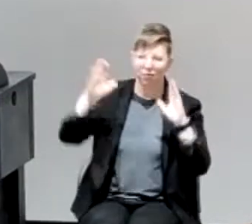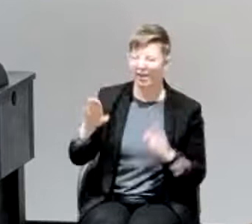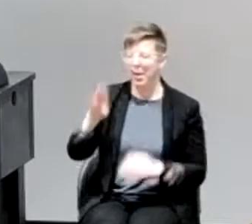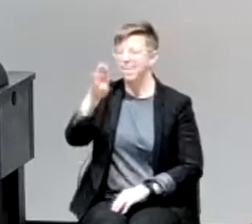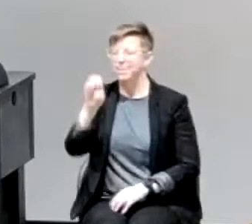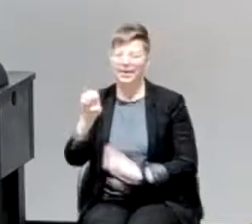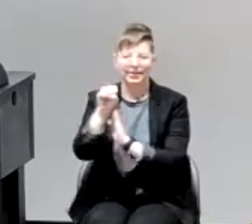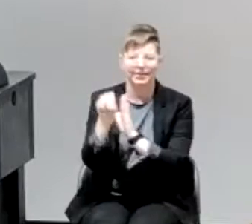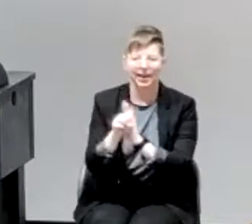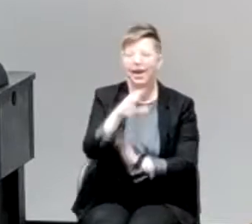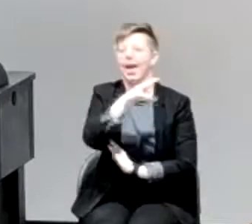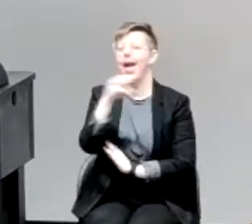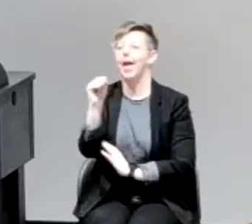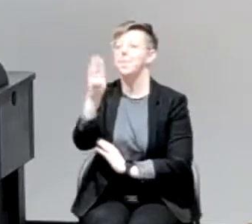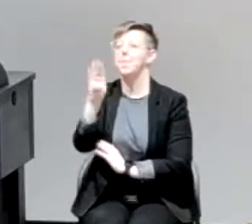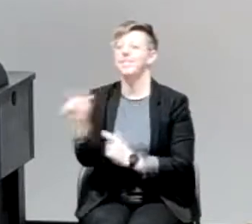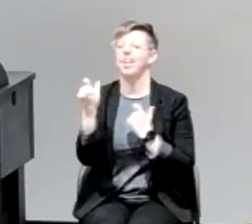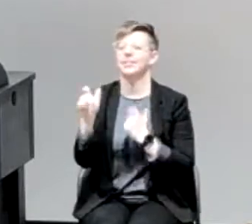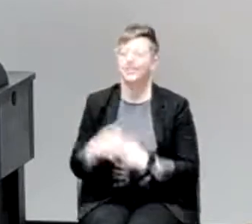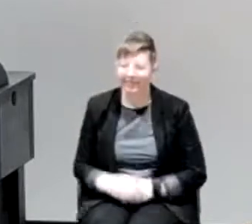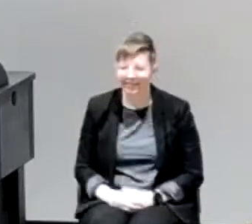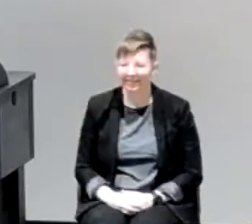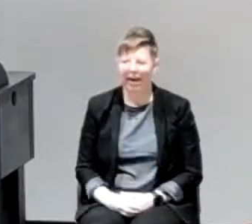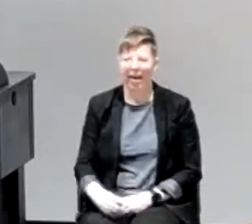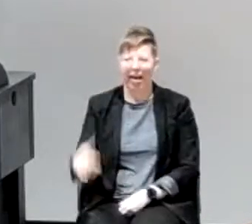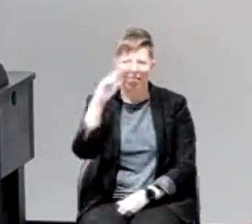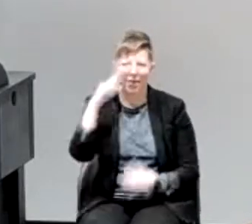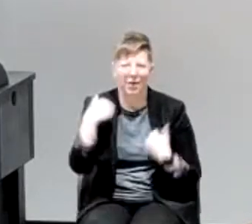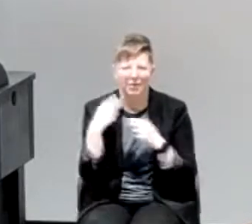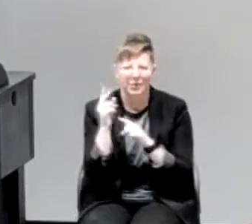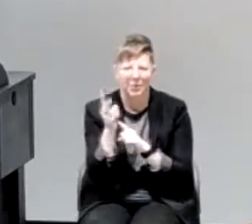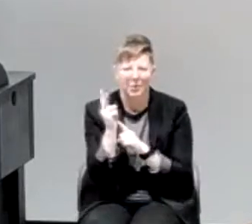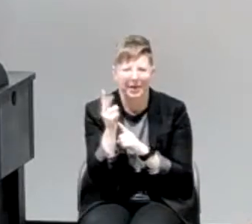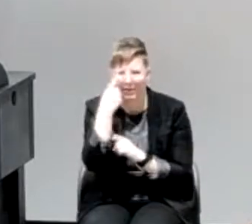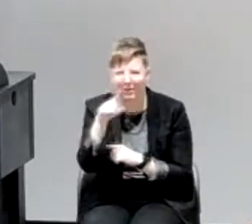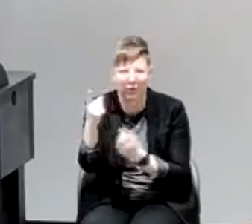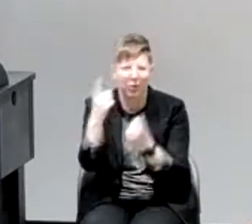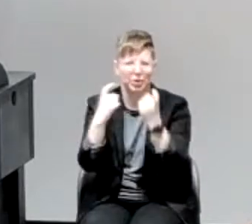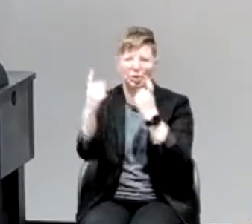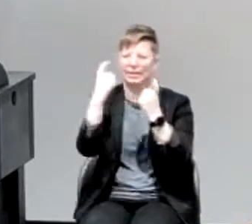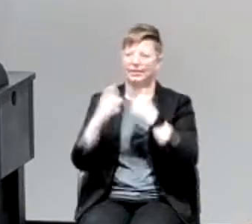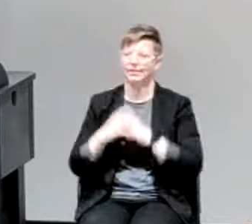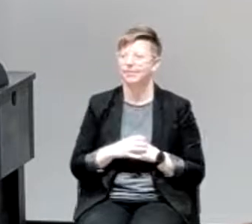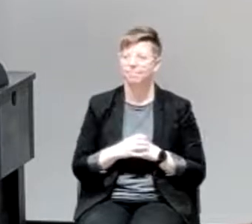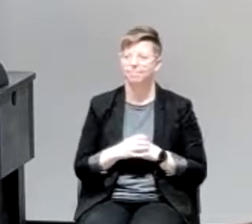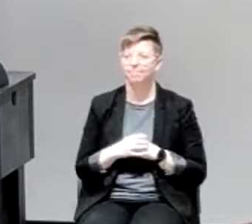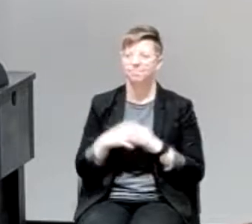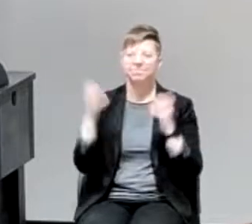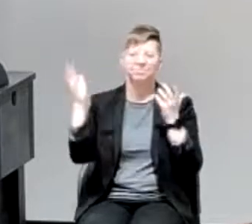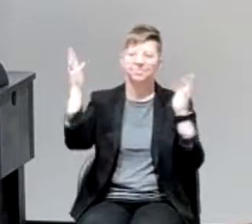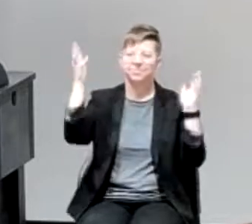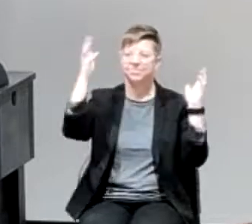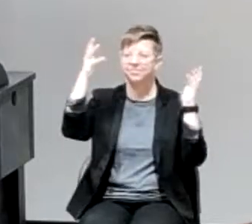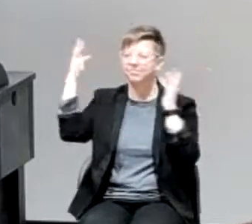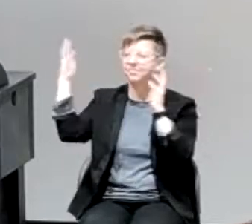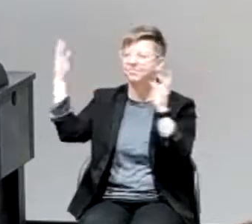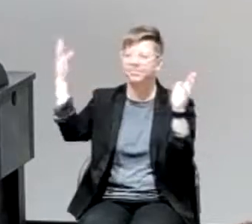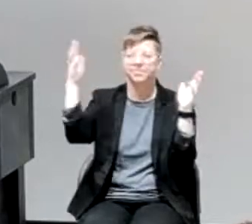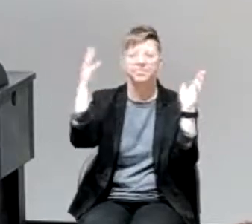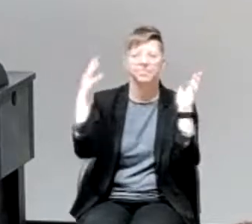And love each other like crazy through it, because that's what I know you do. Be bold. Be great. Be state. And be fast.